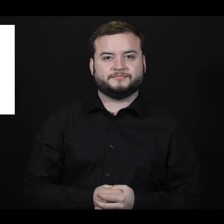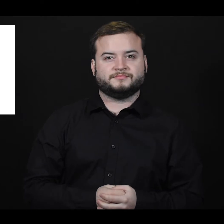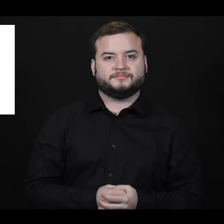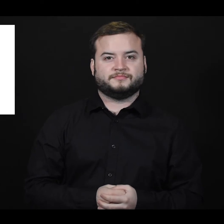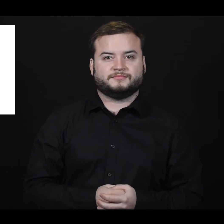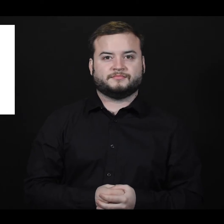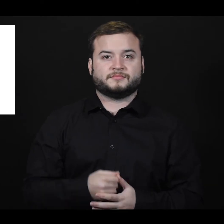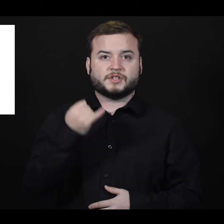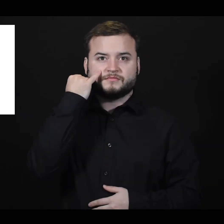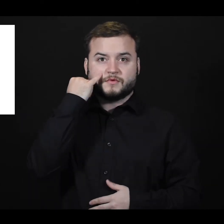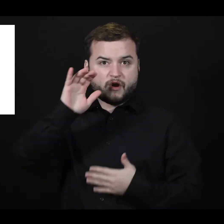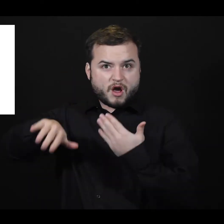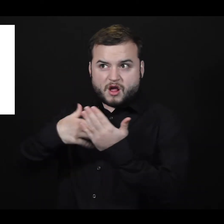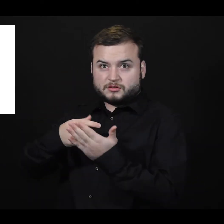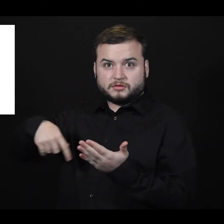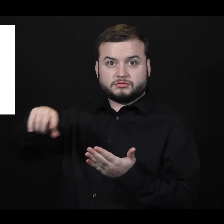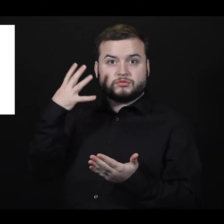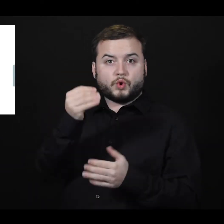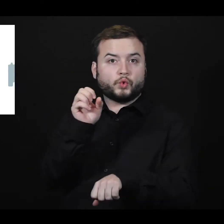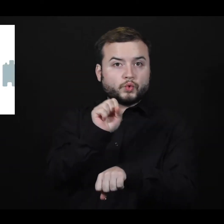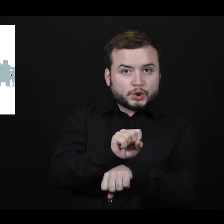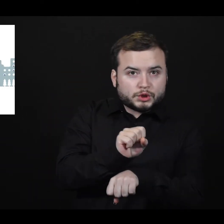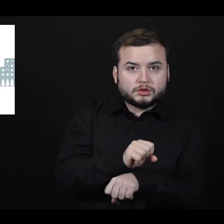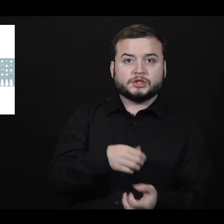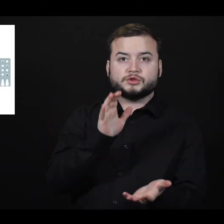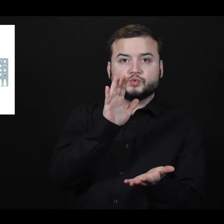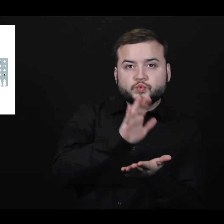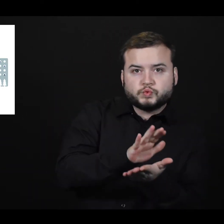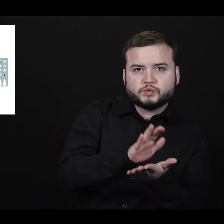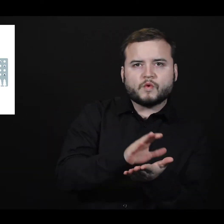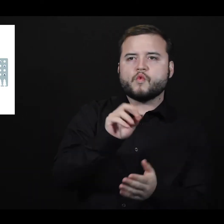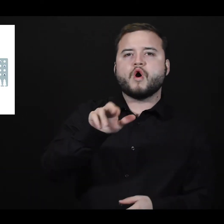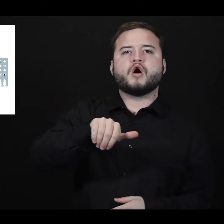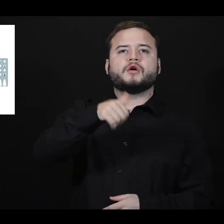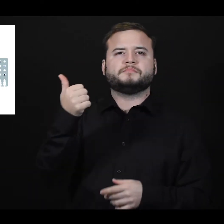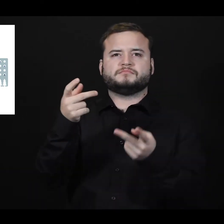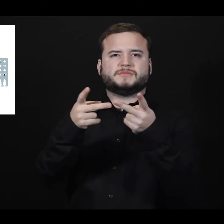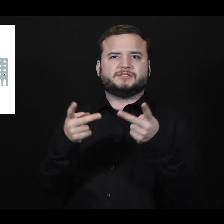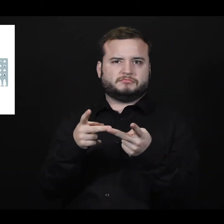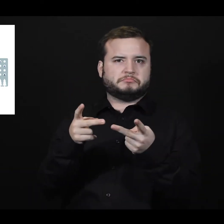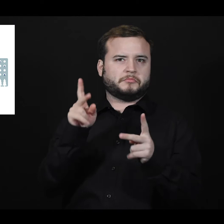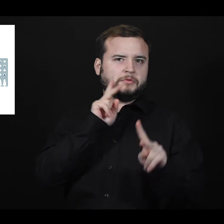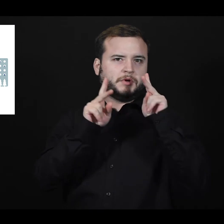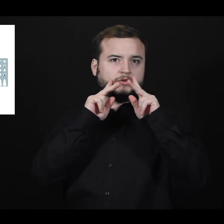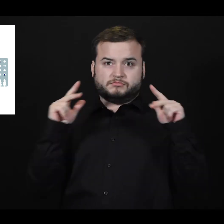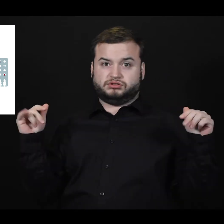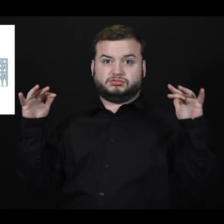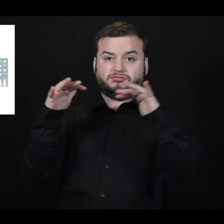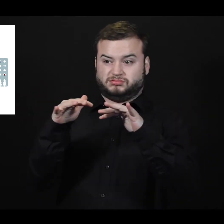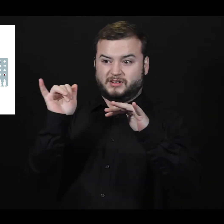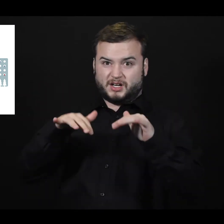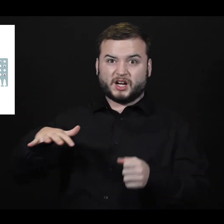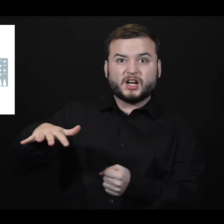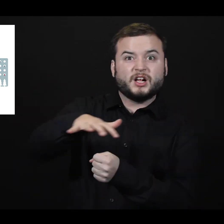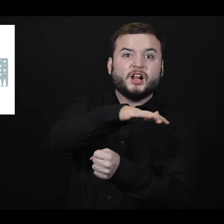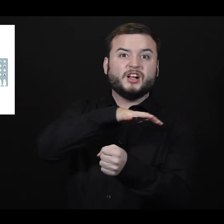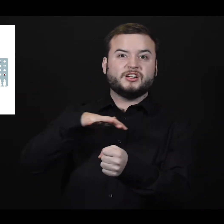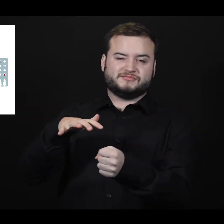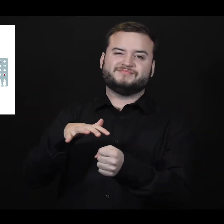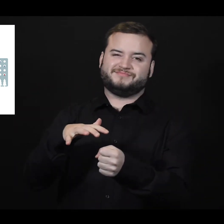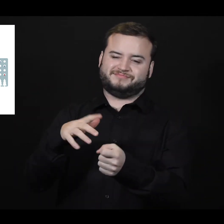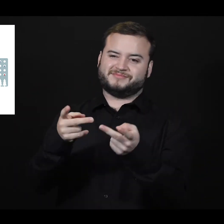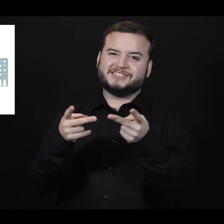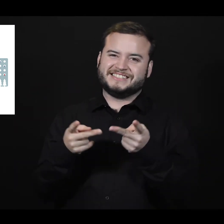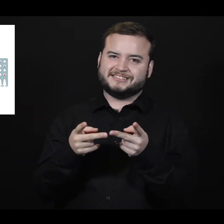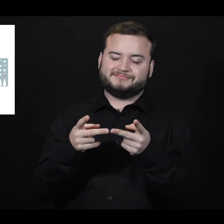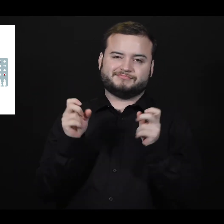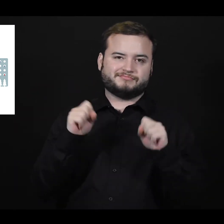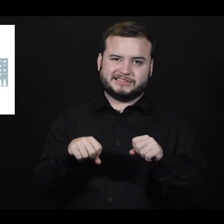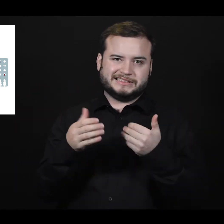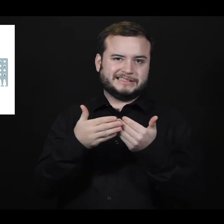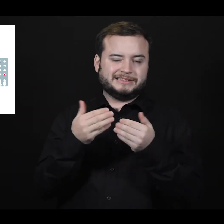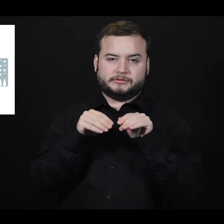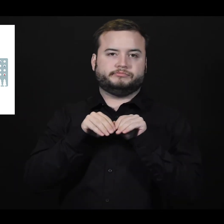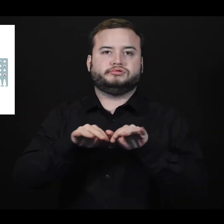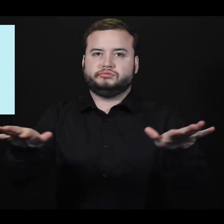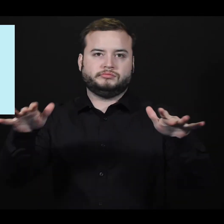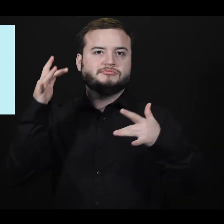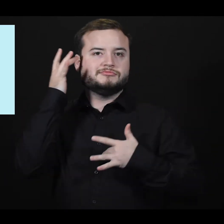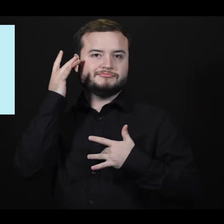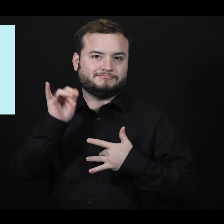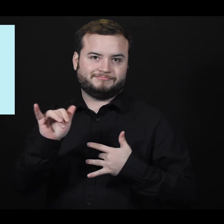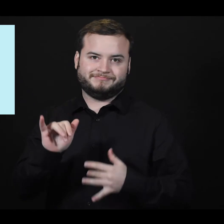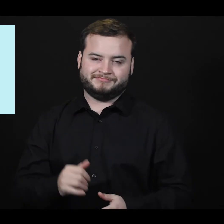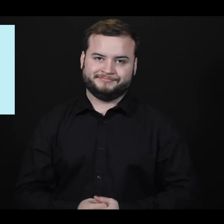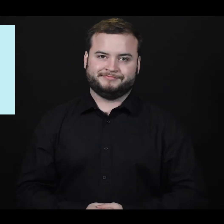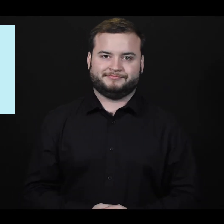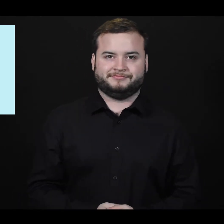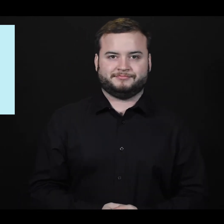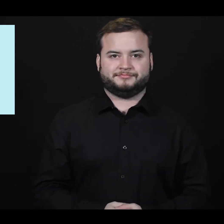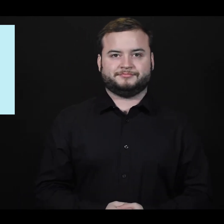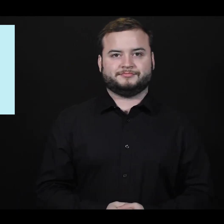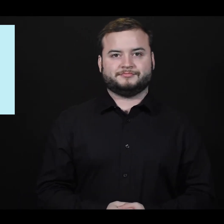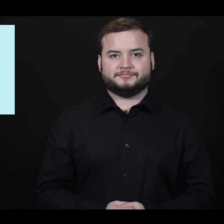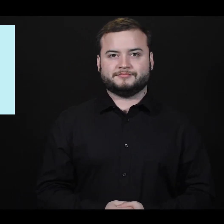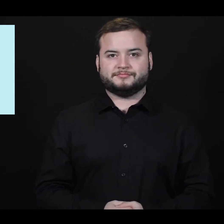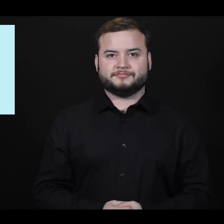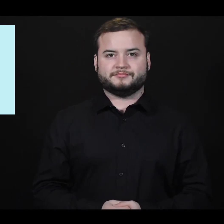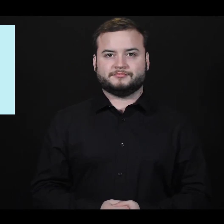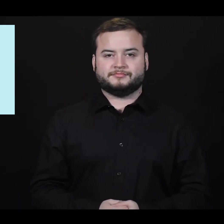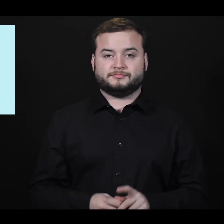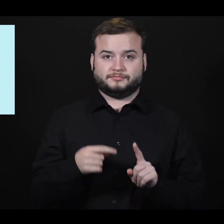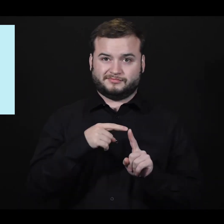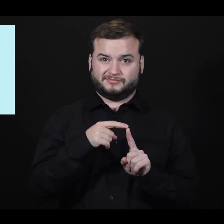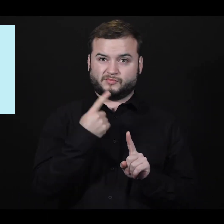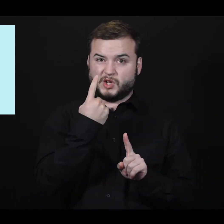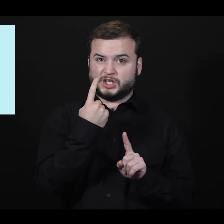And if all of them go to work, to school, or to any other place that people gather, people in those places can get infected, too.